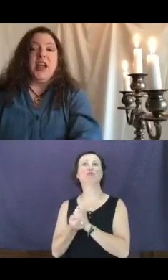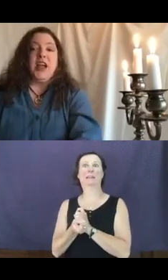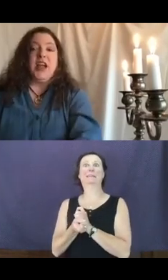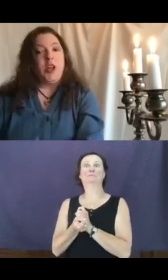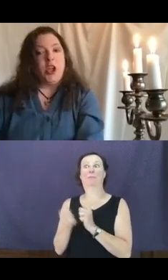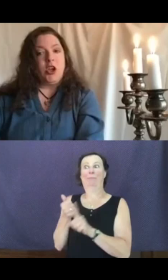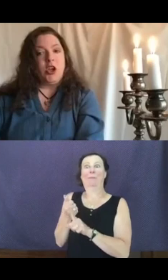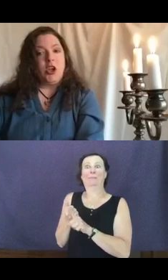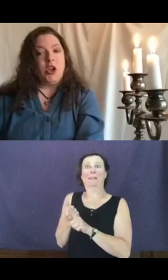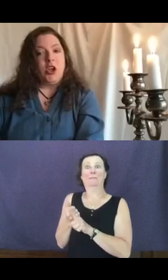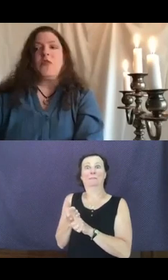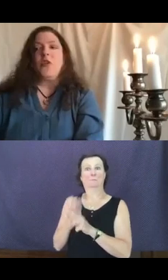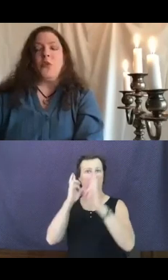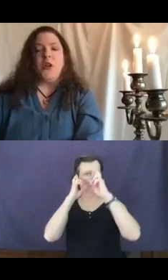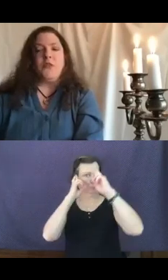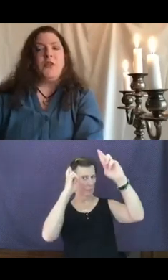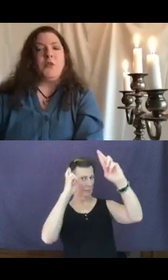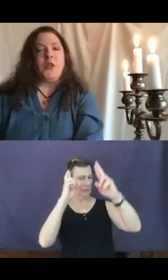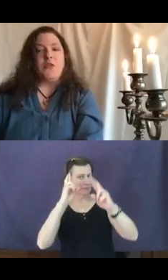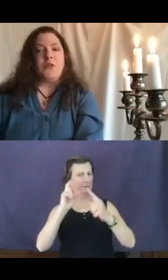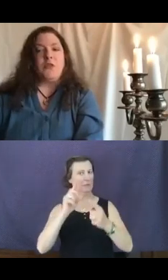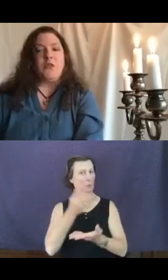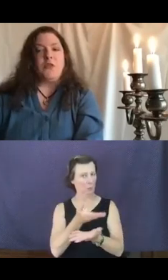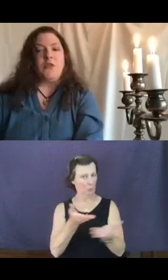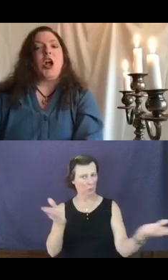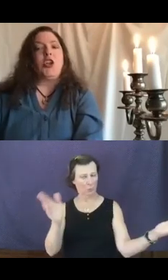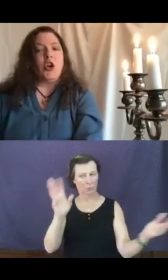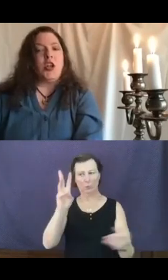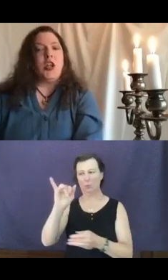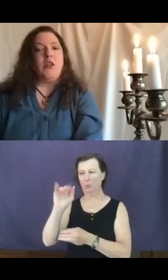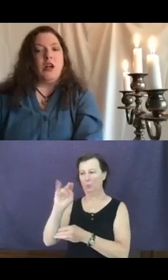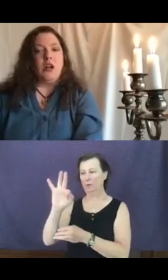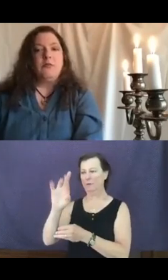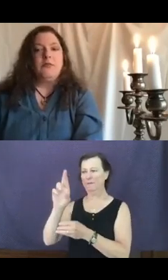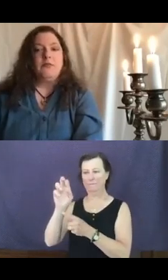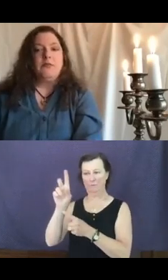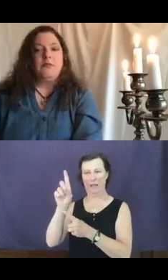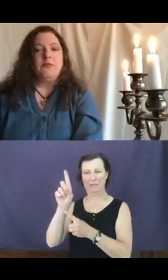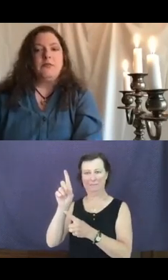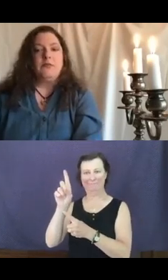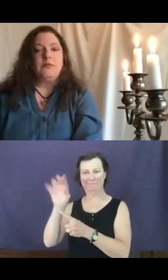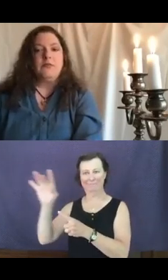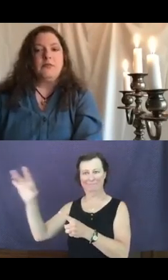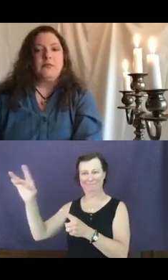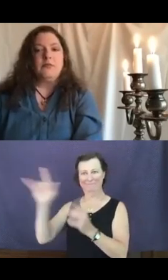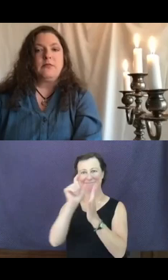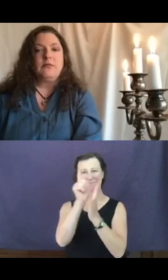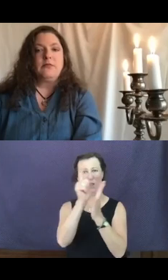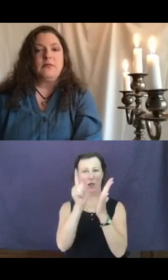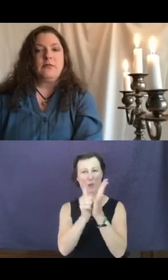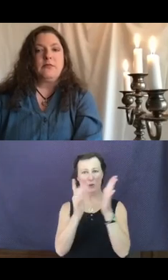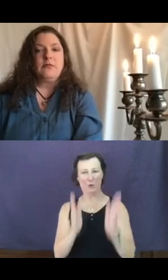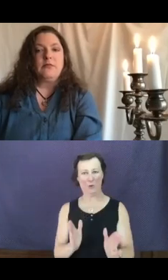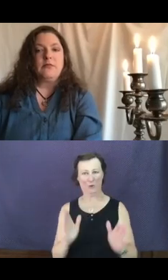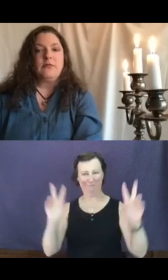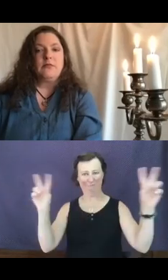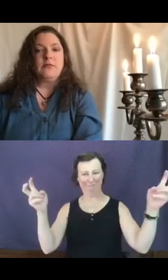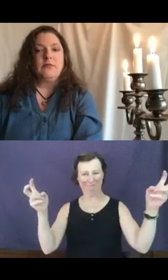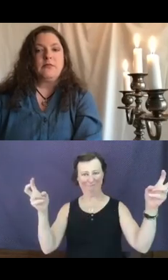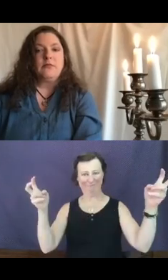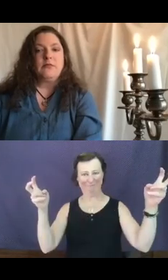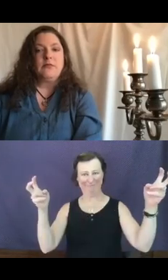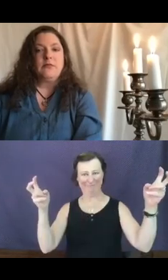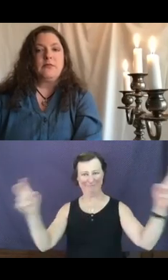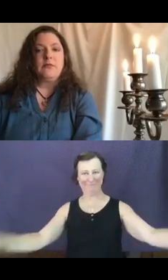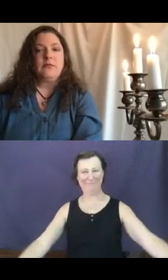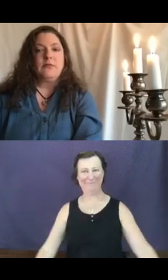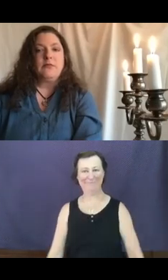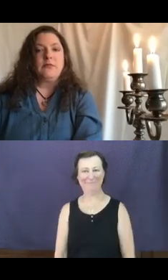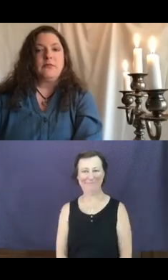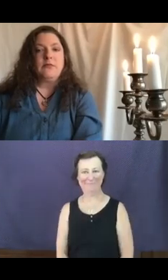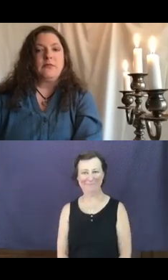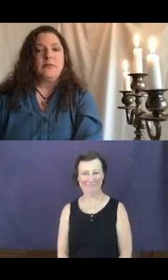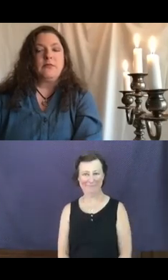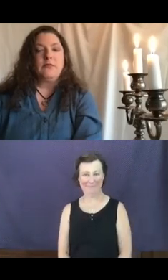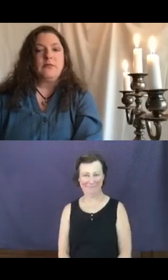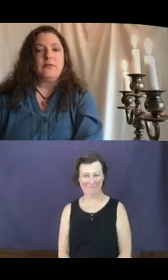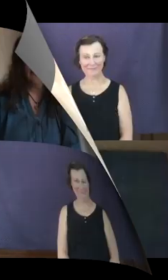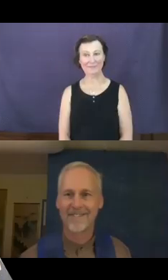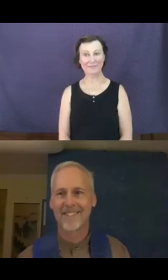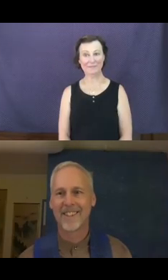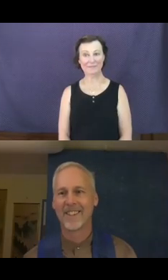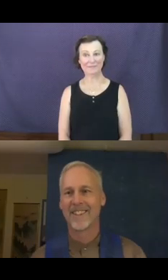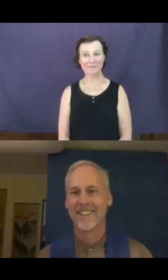Respectfully Yours, Winifred Winthrop, Attorney at Law.